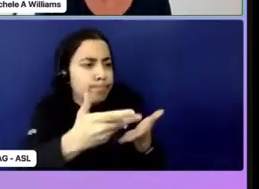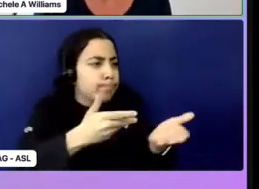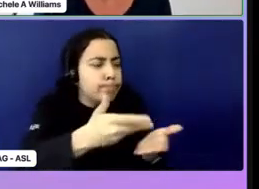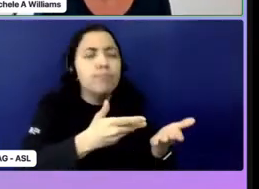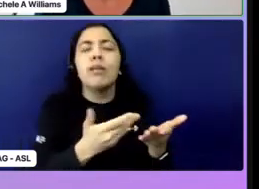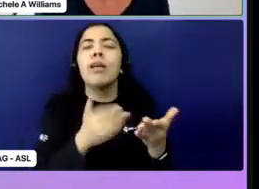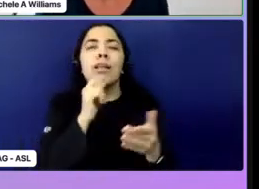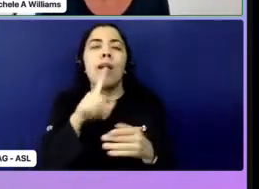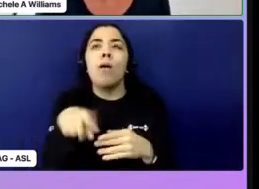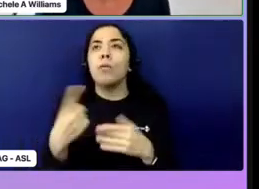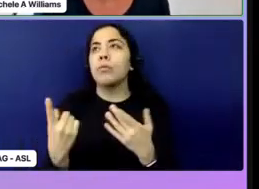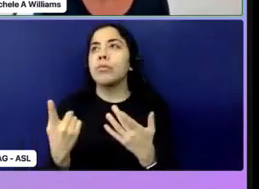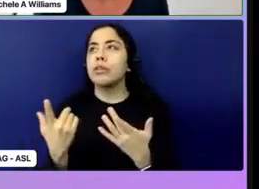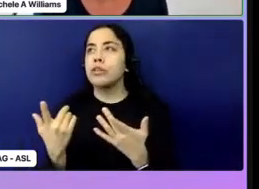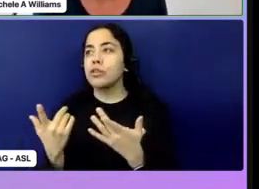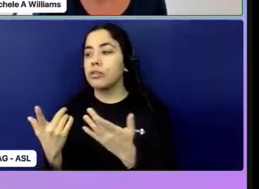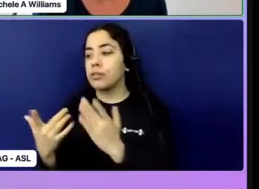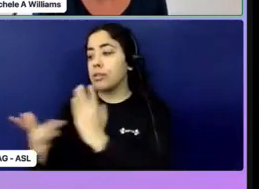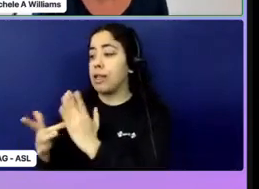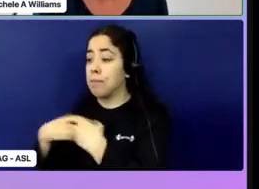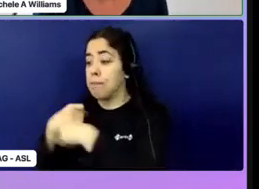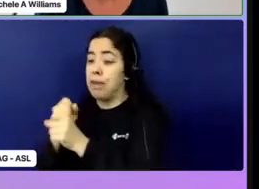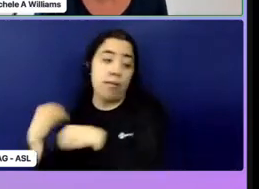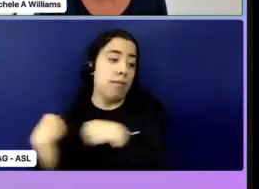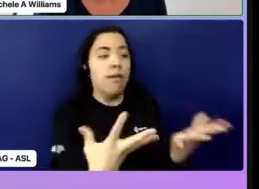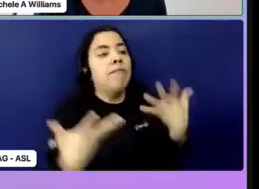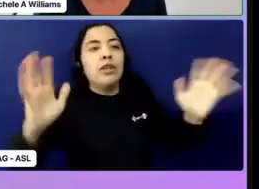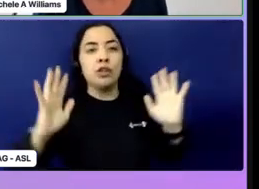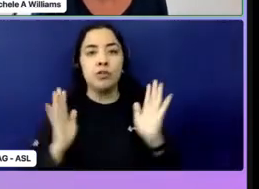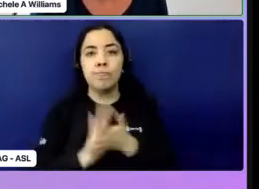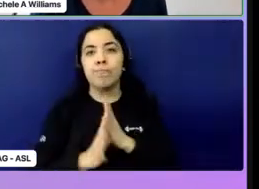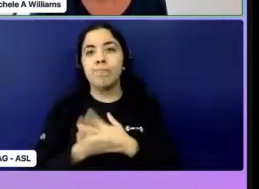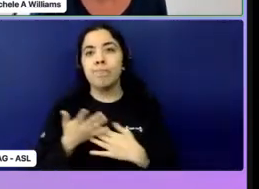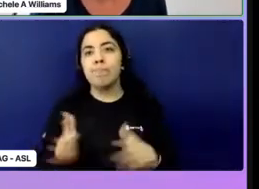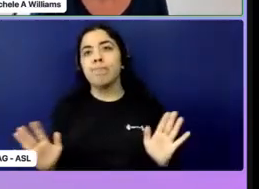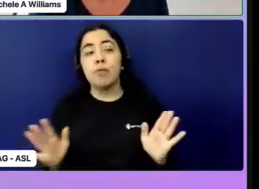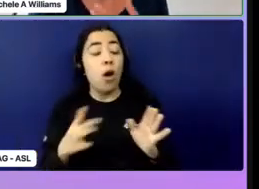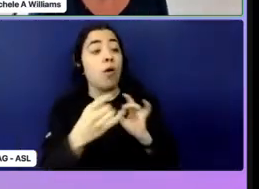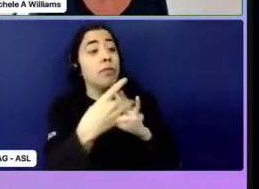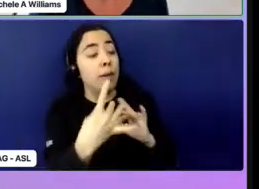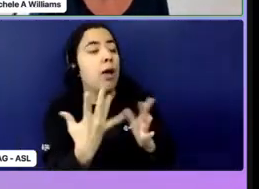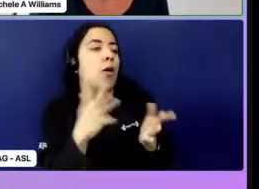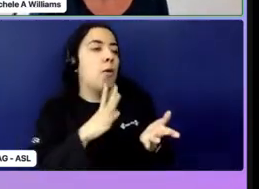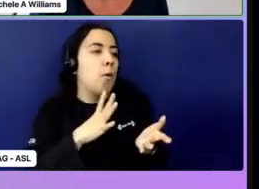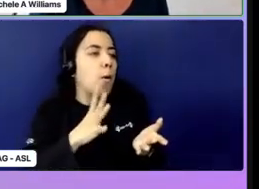getting in and doing that kind of research with our participants beyond just